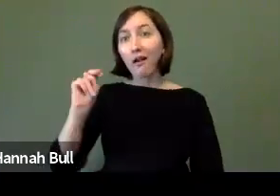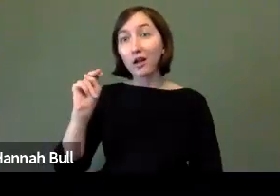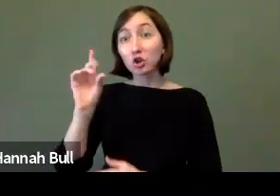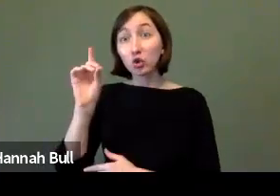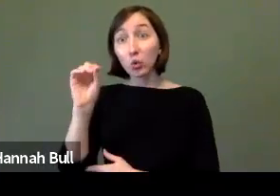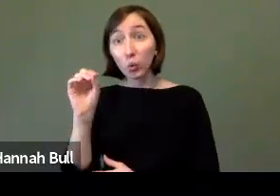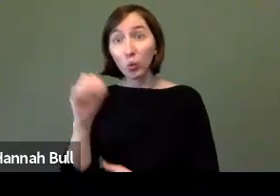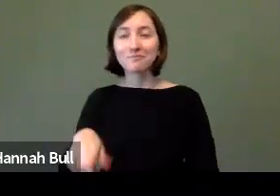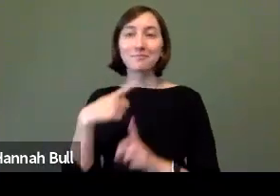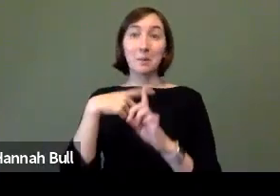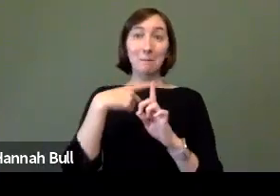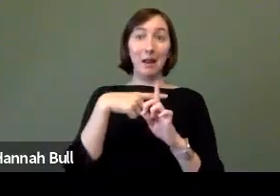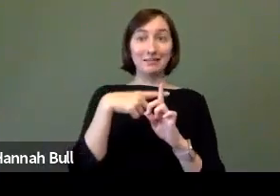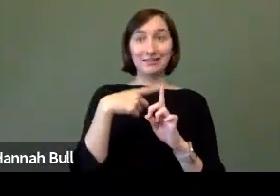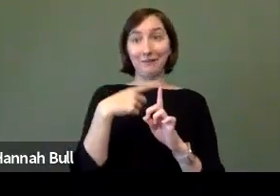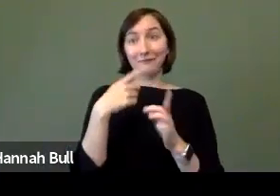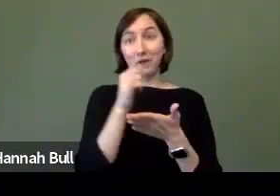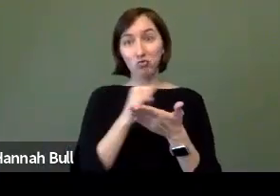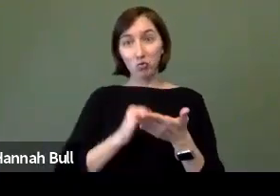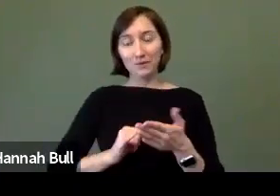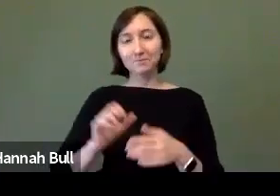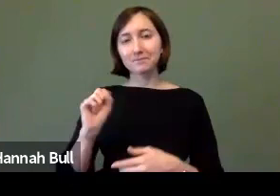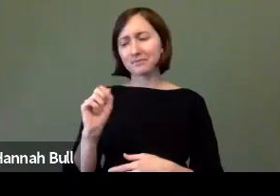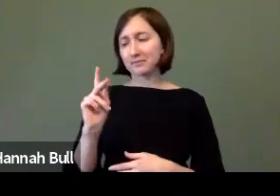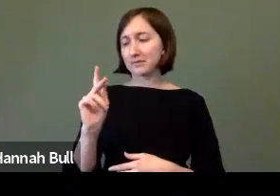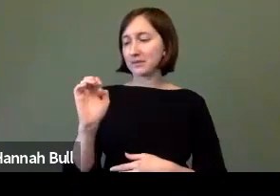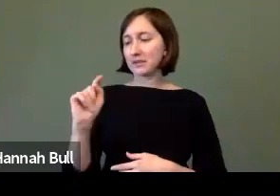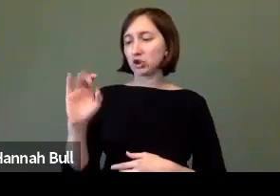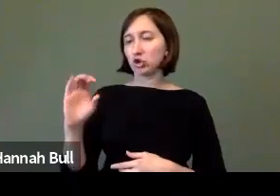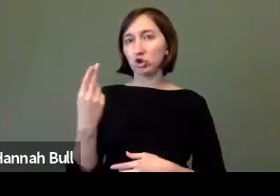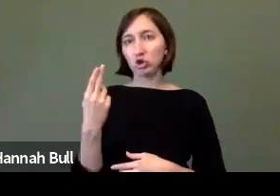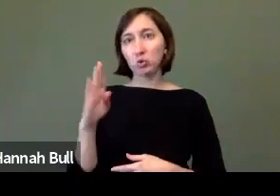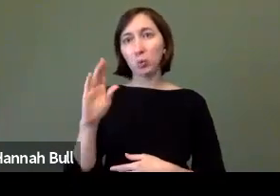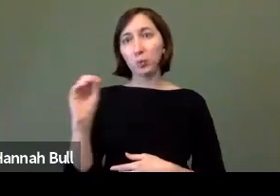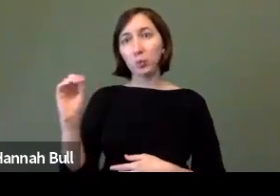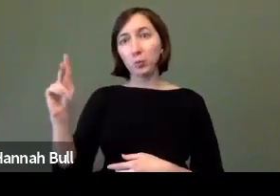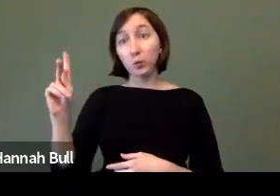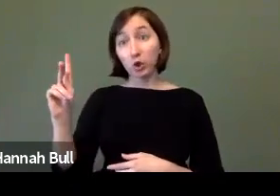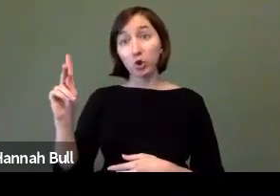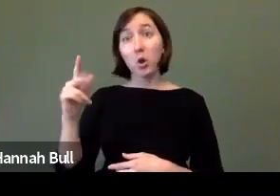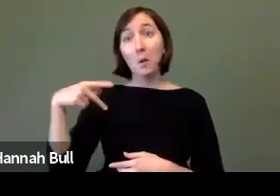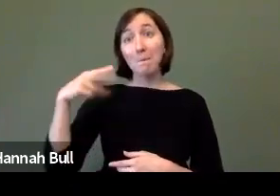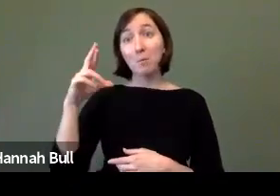Sketchbook Pro is another option out there. It has a small fee associated with it,